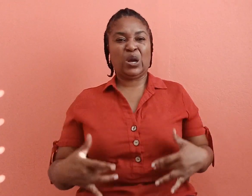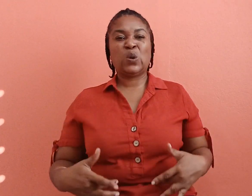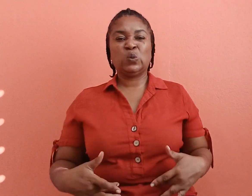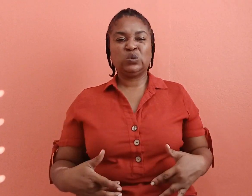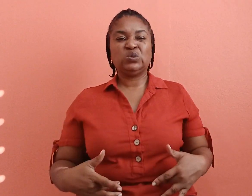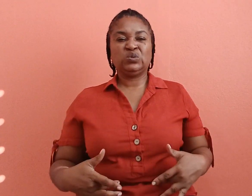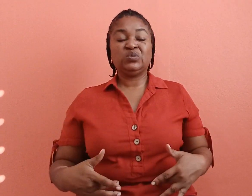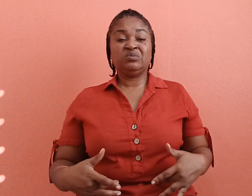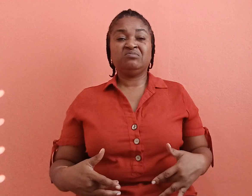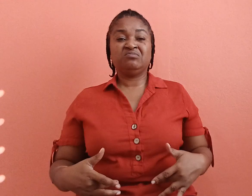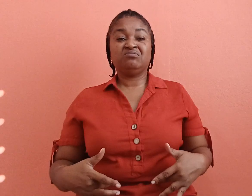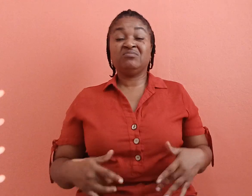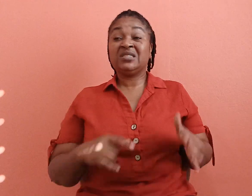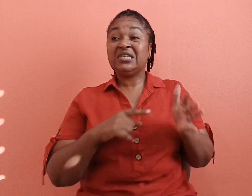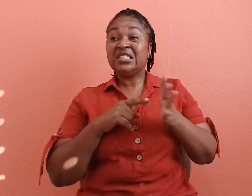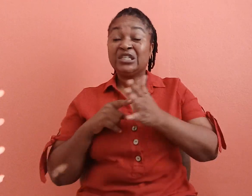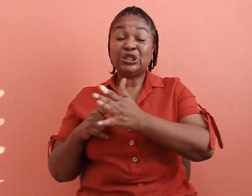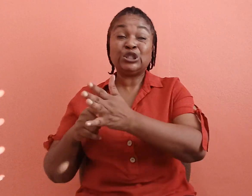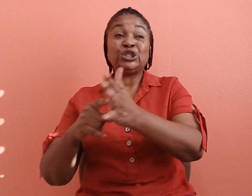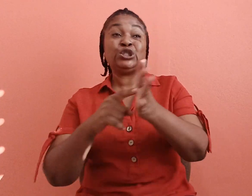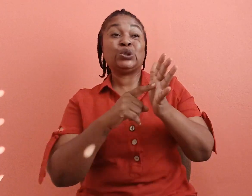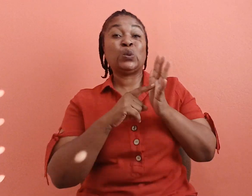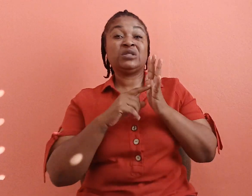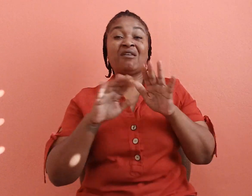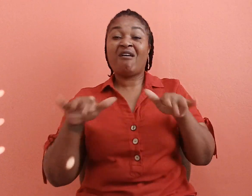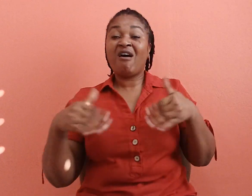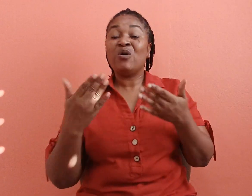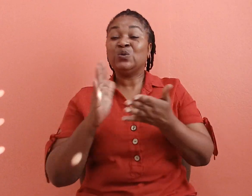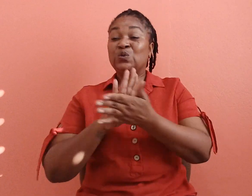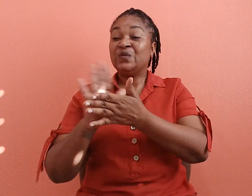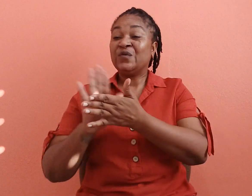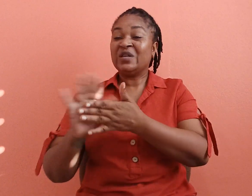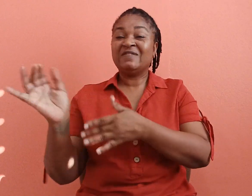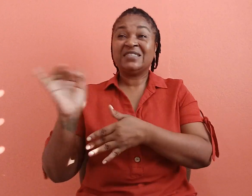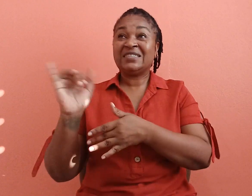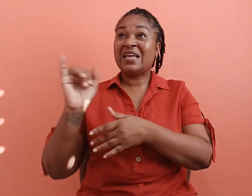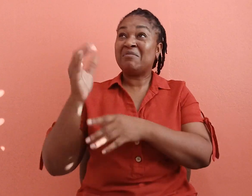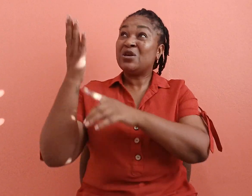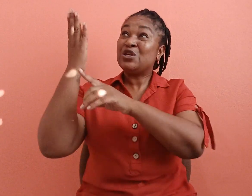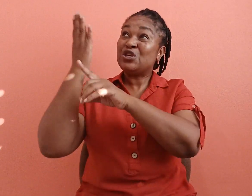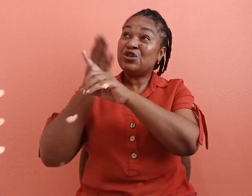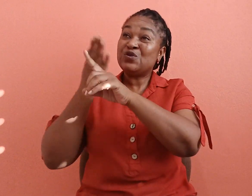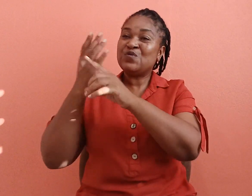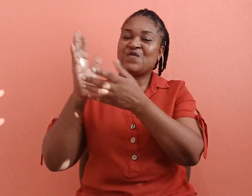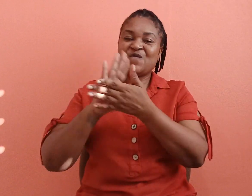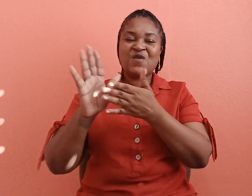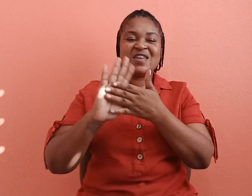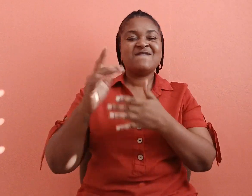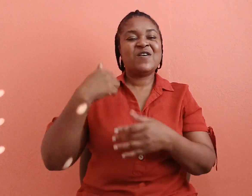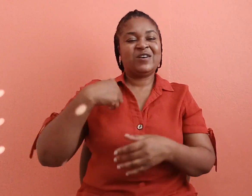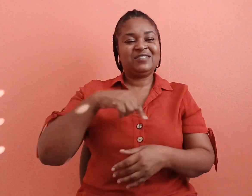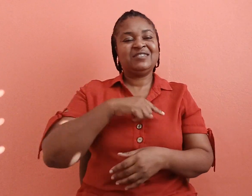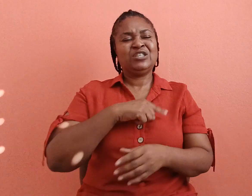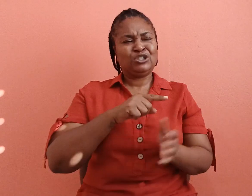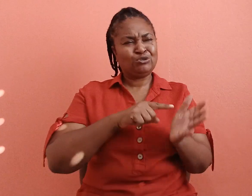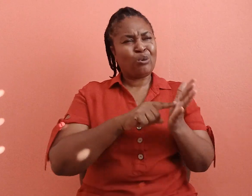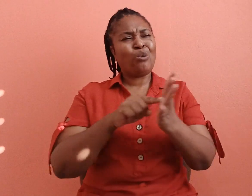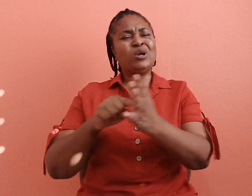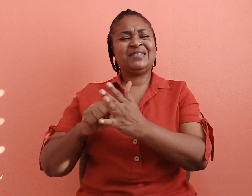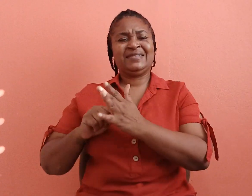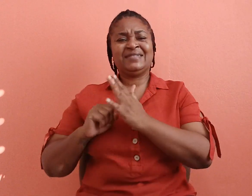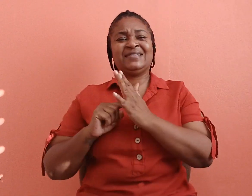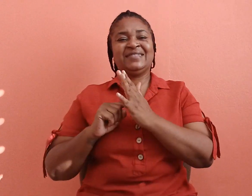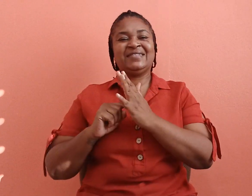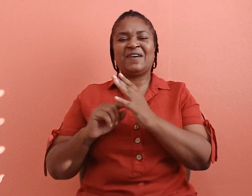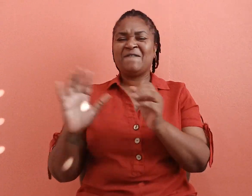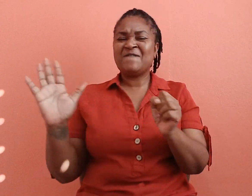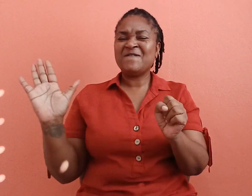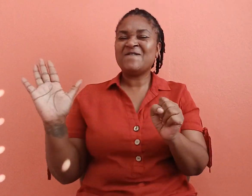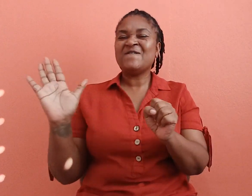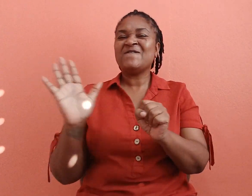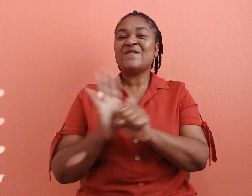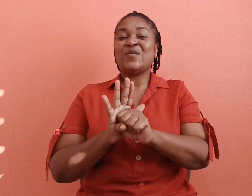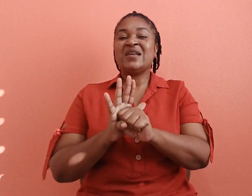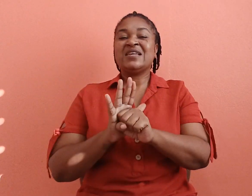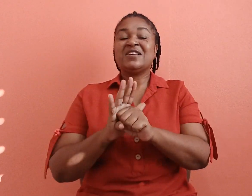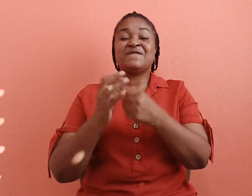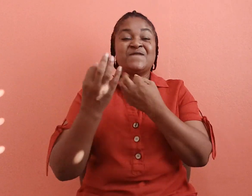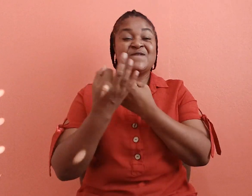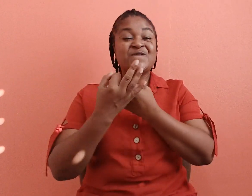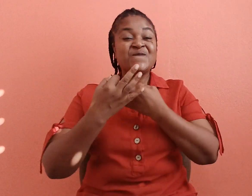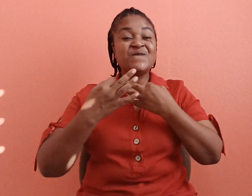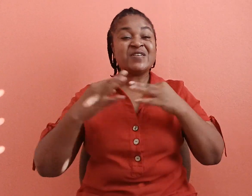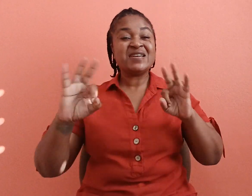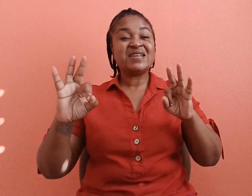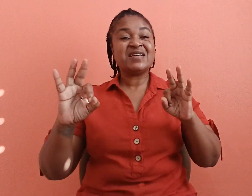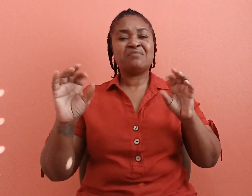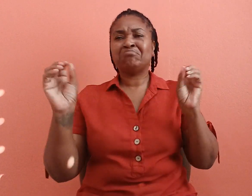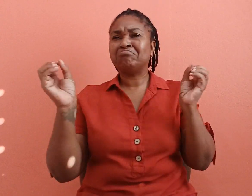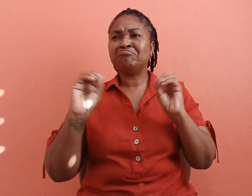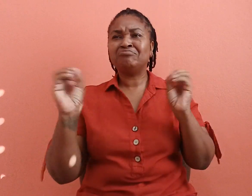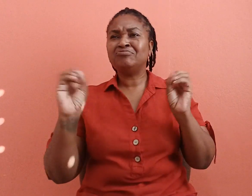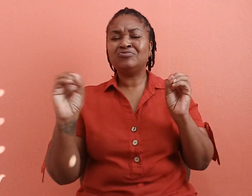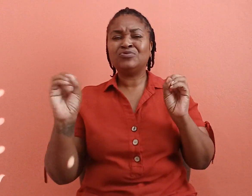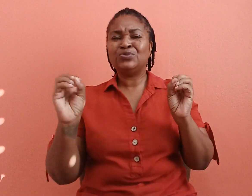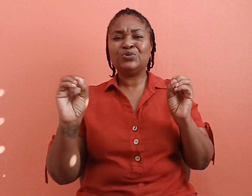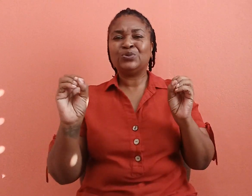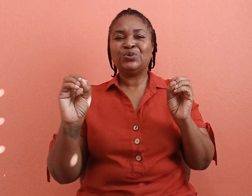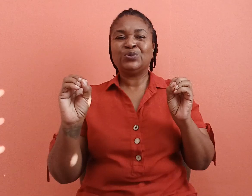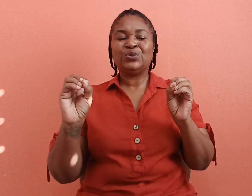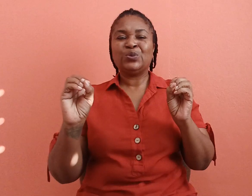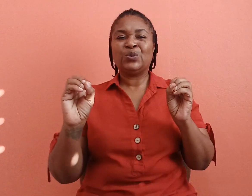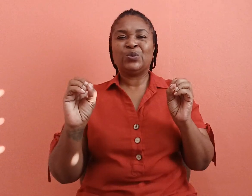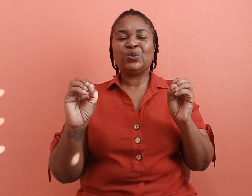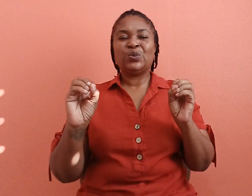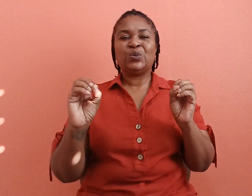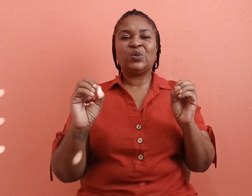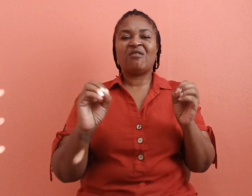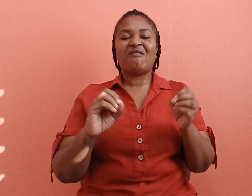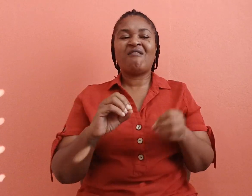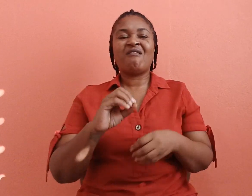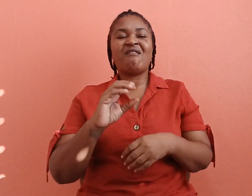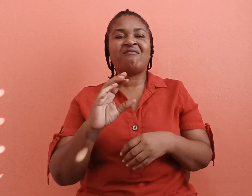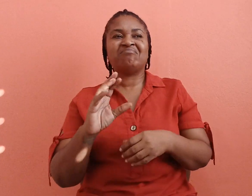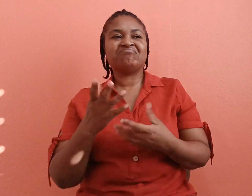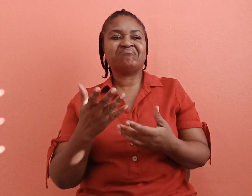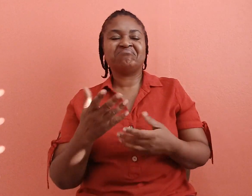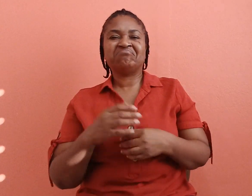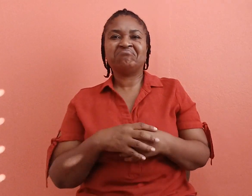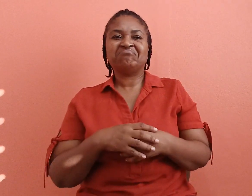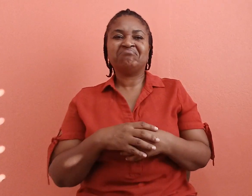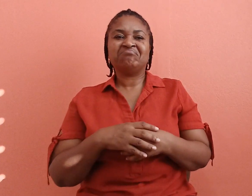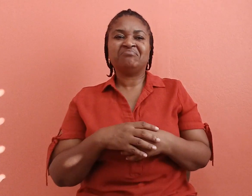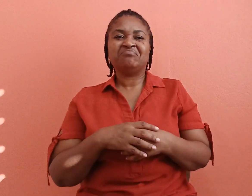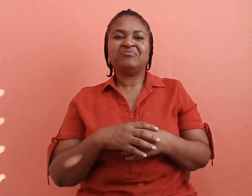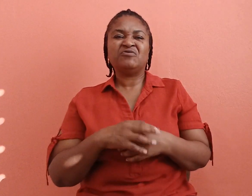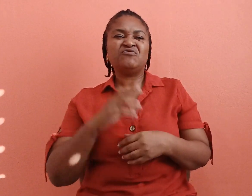Show us how to forgive like You forgive us—fully, freely, and without conditions. Remind us that